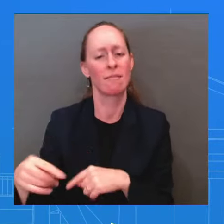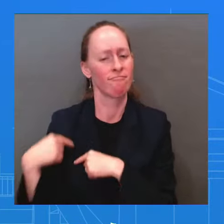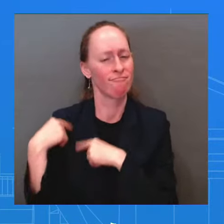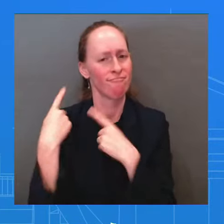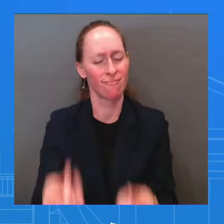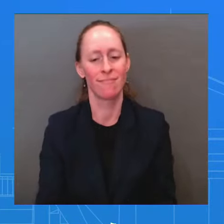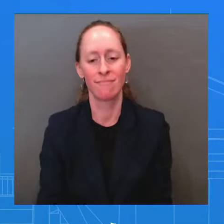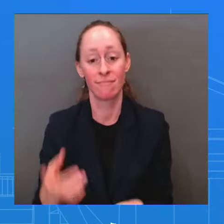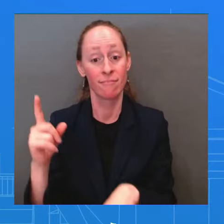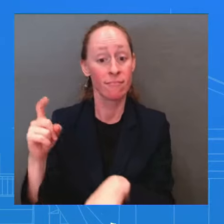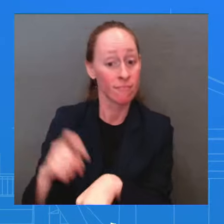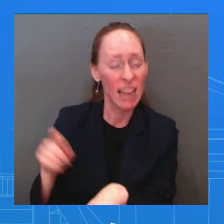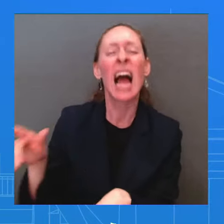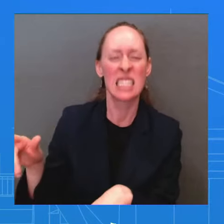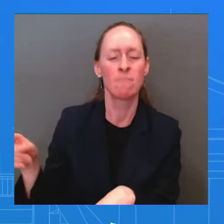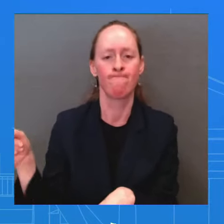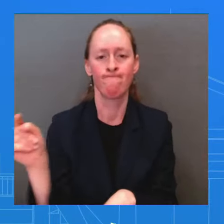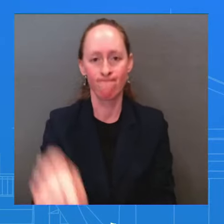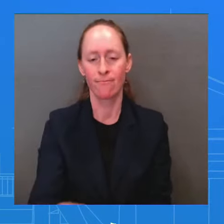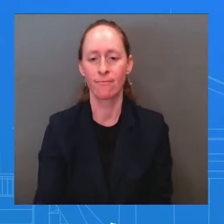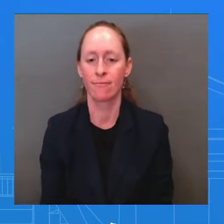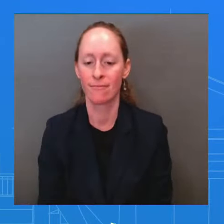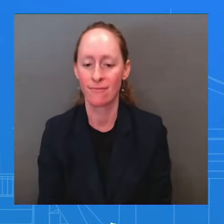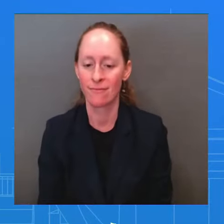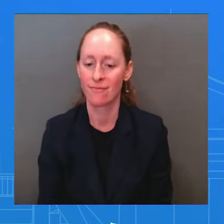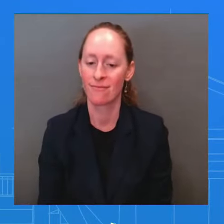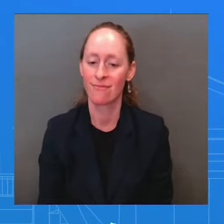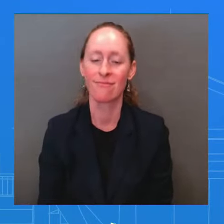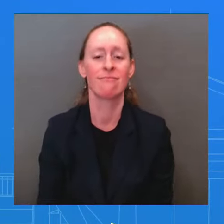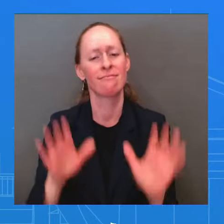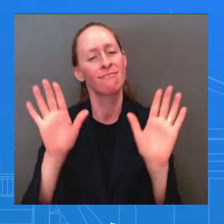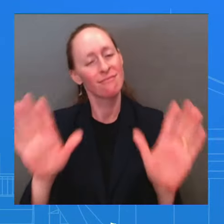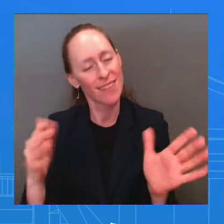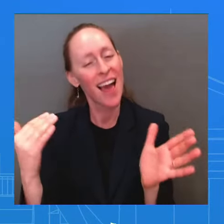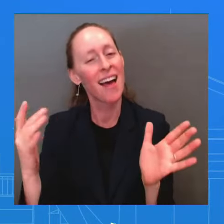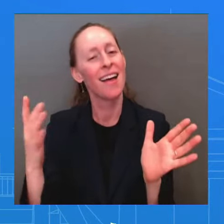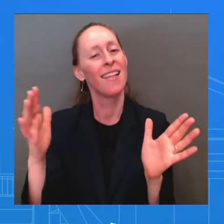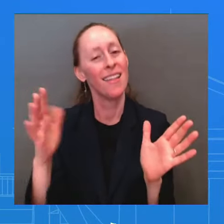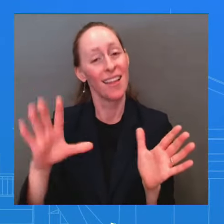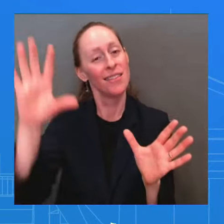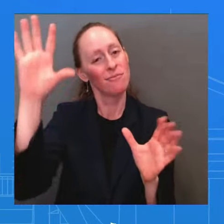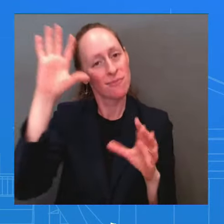Again, the President wants to -- is urging parties to continue to have those conversations, to stay at the table.